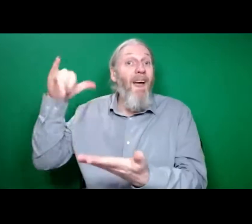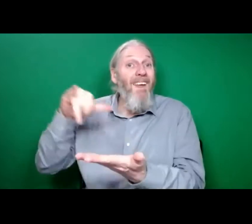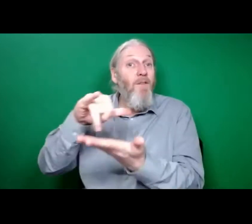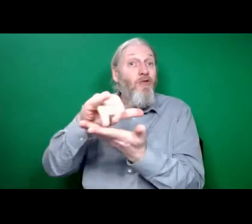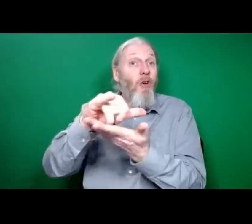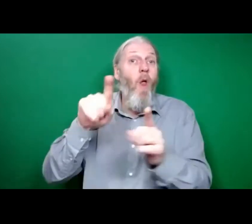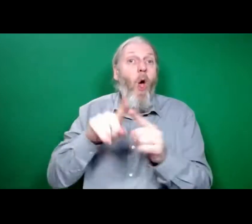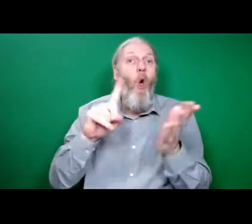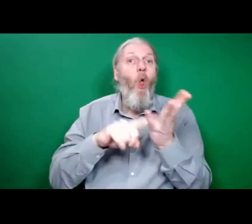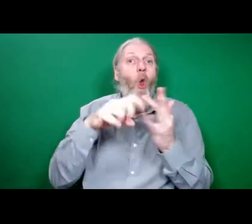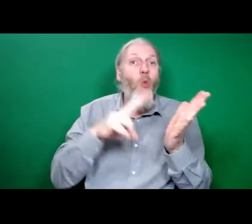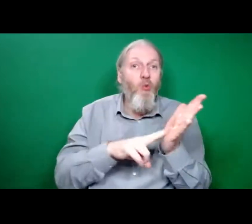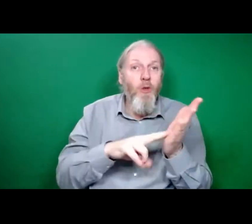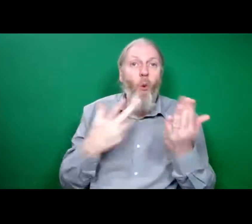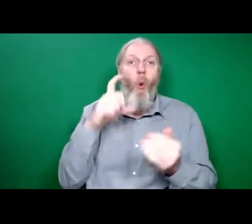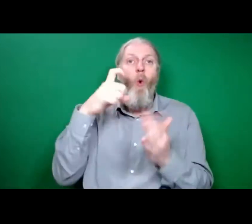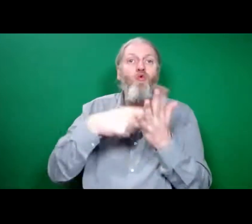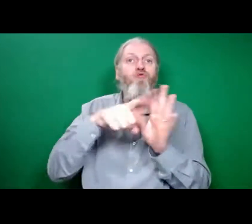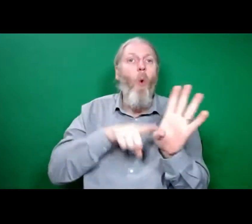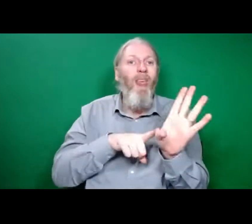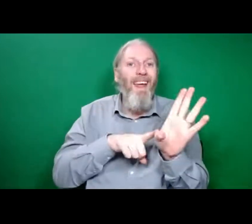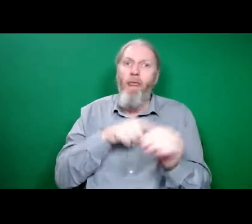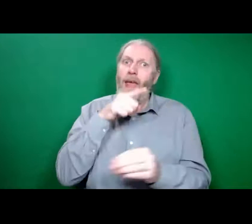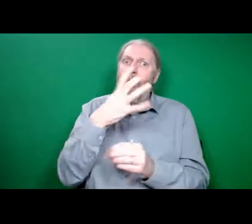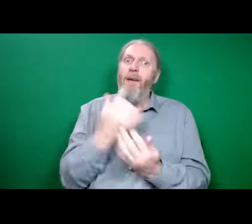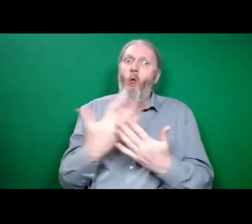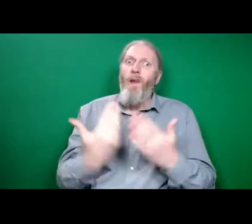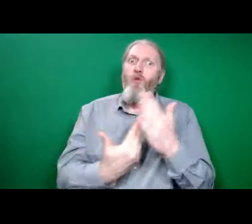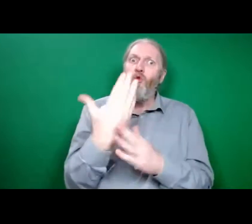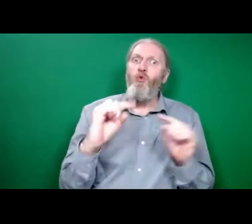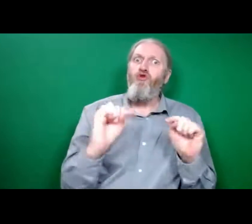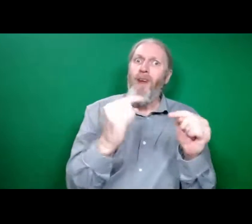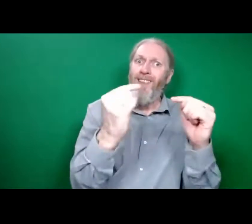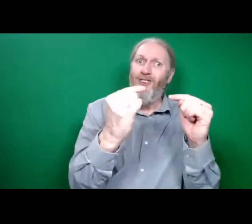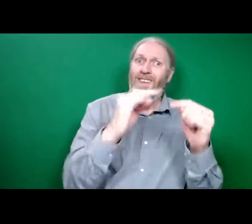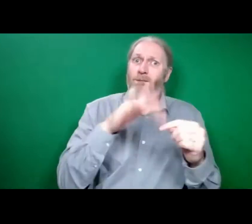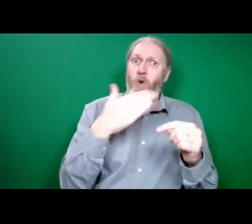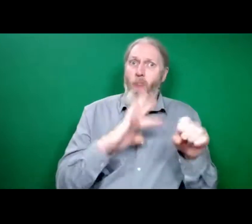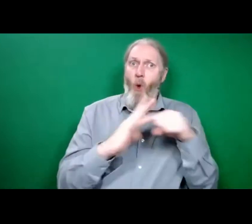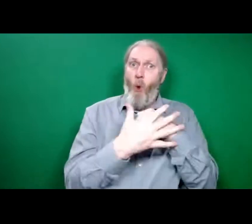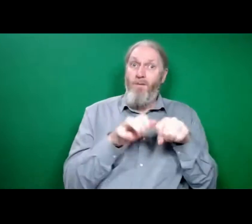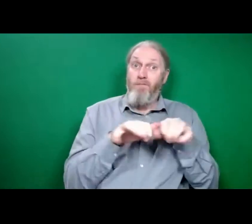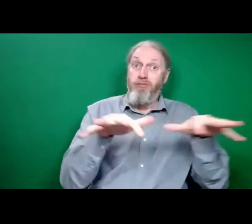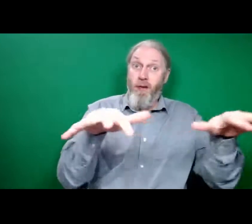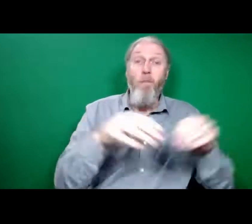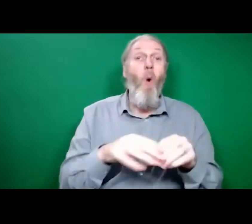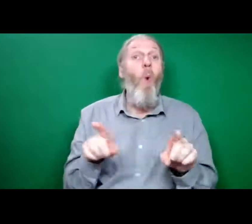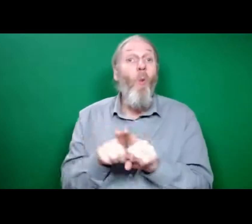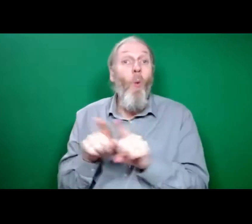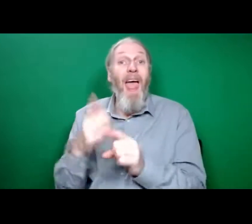focused on towns and the South East area of Arts Council England perhaps more than any of the other